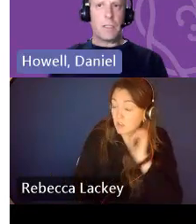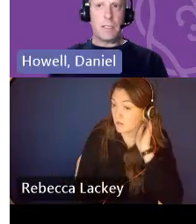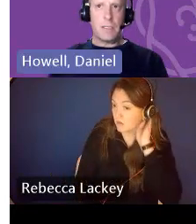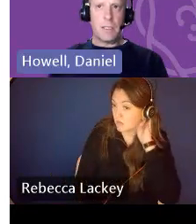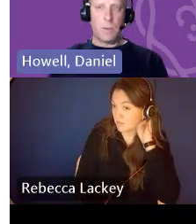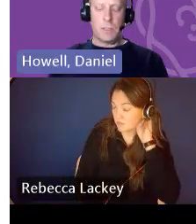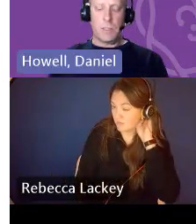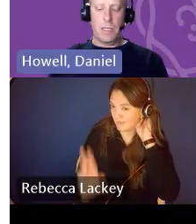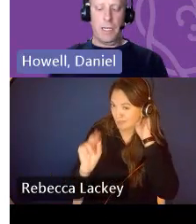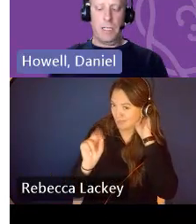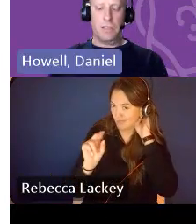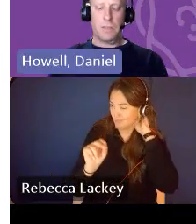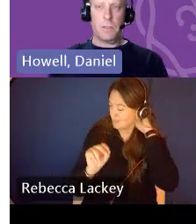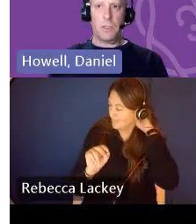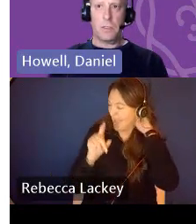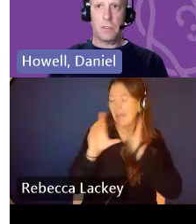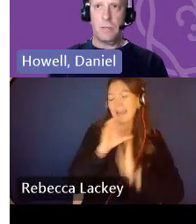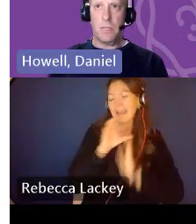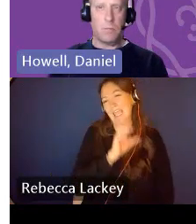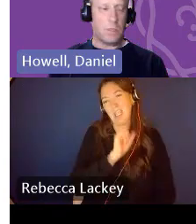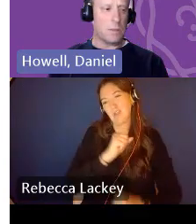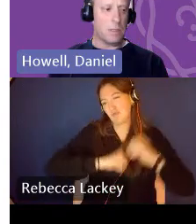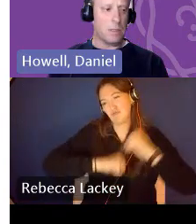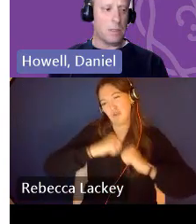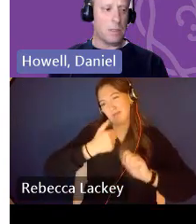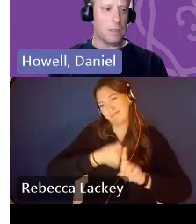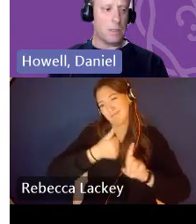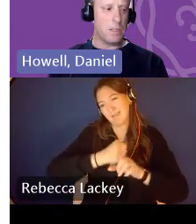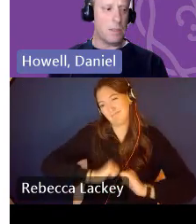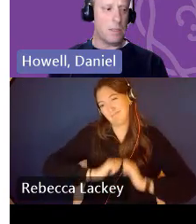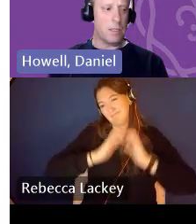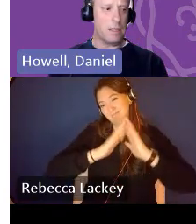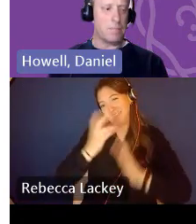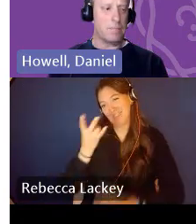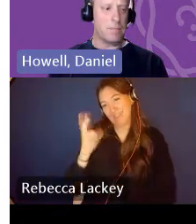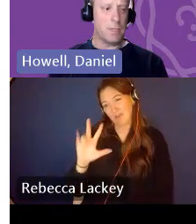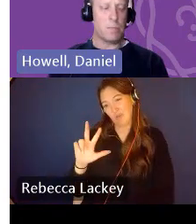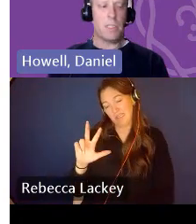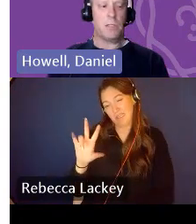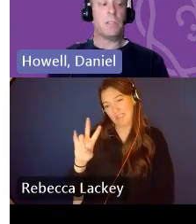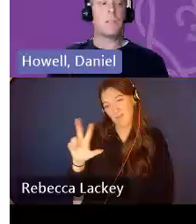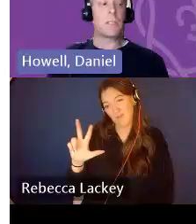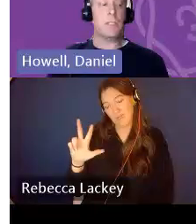in this case, I think it was just the age of the structure being built in 73 um just based on its